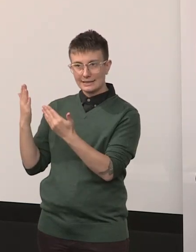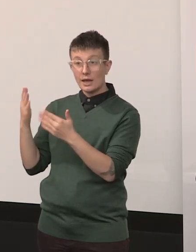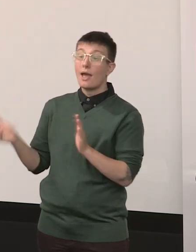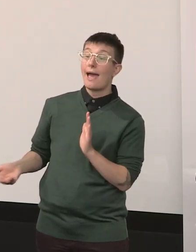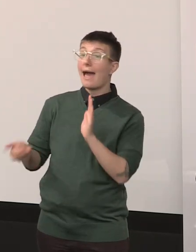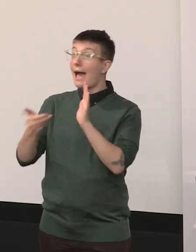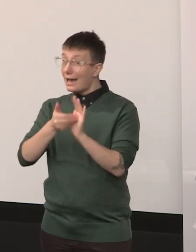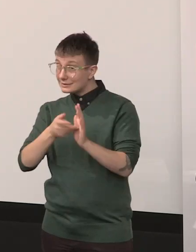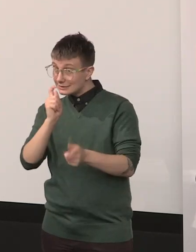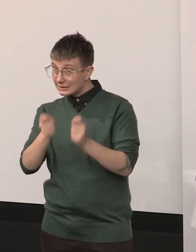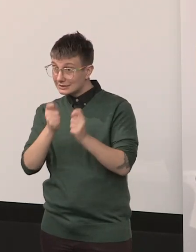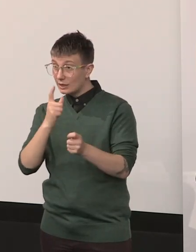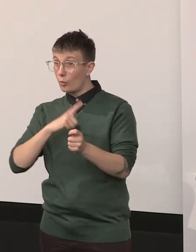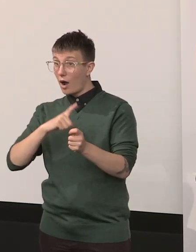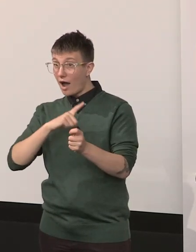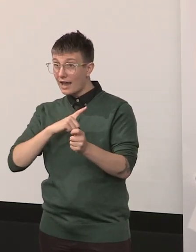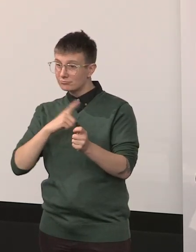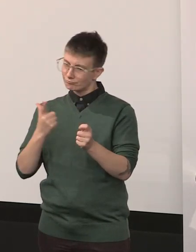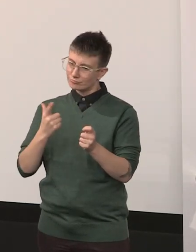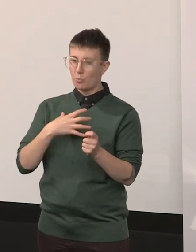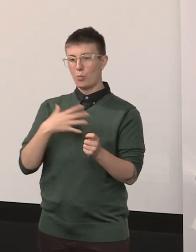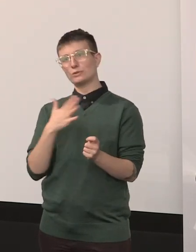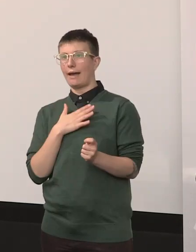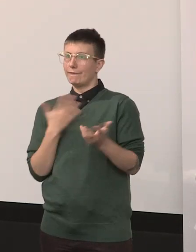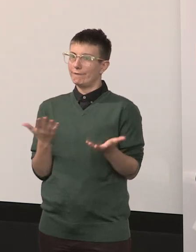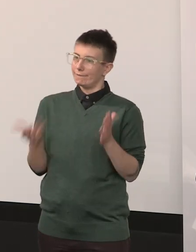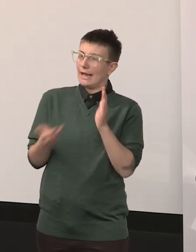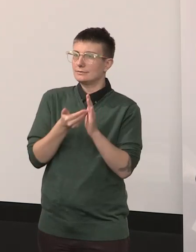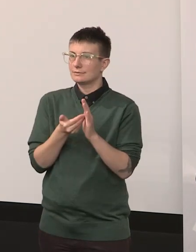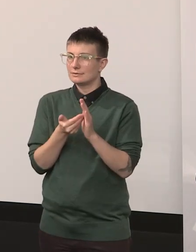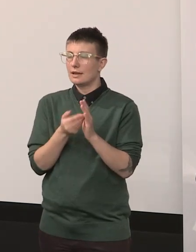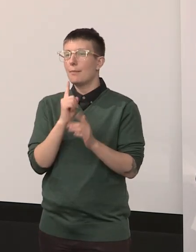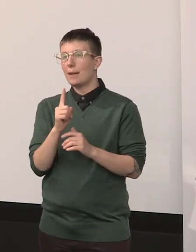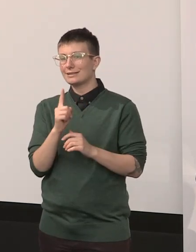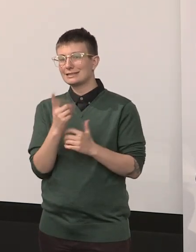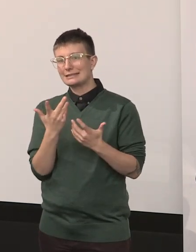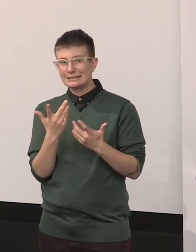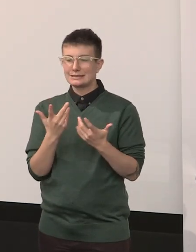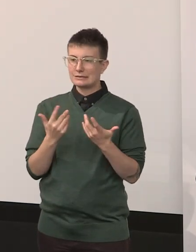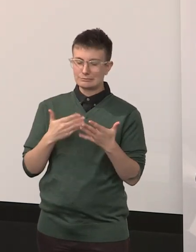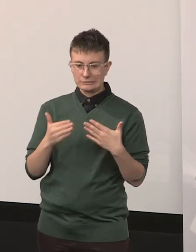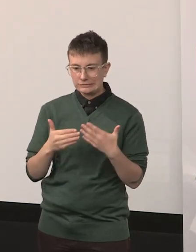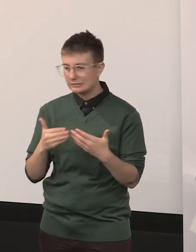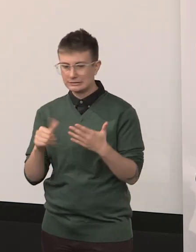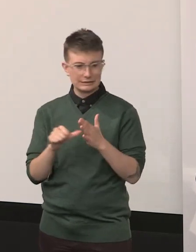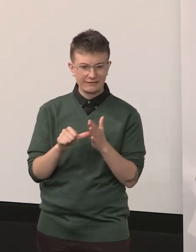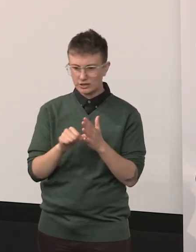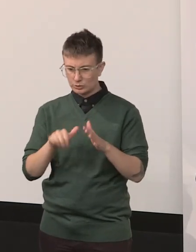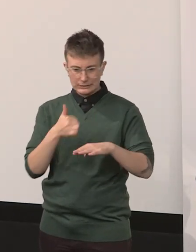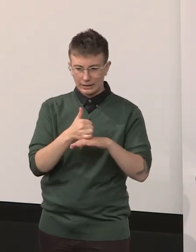of people. We undertook to roll that out as part of our routine just as an extra